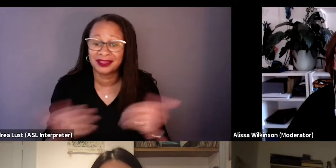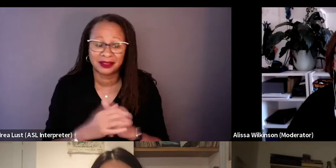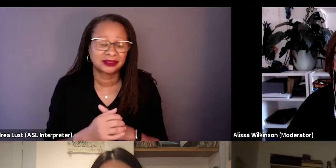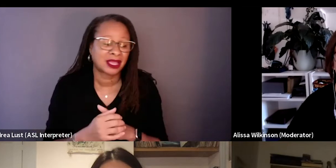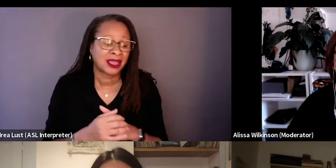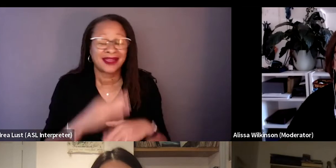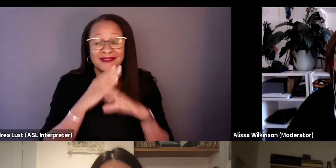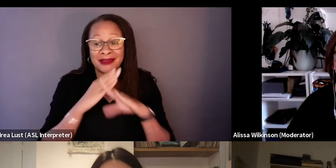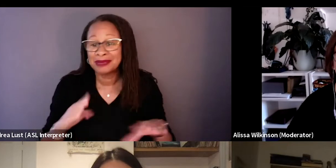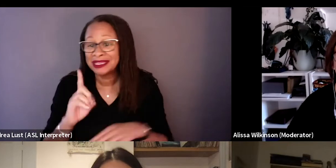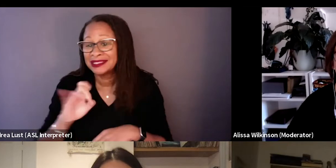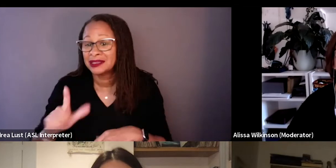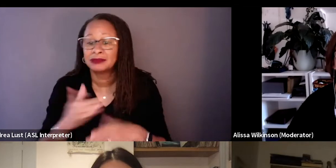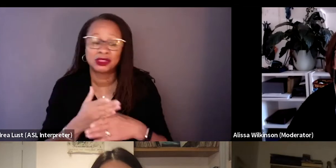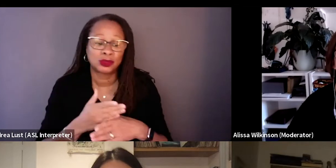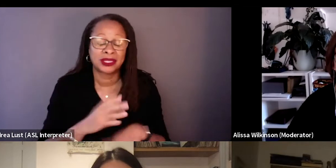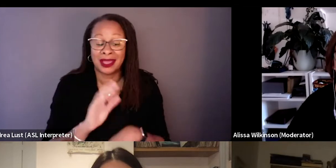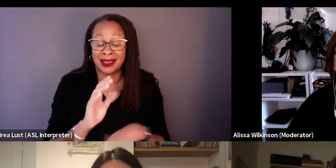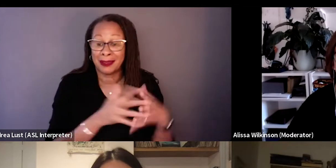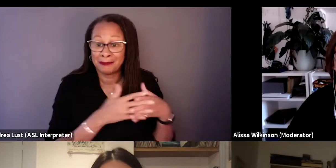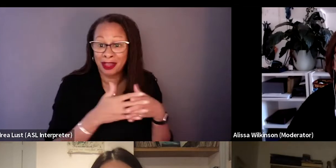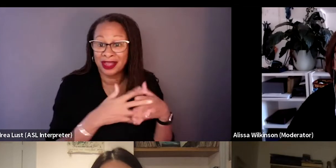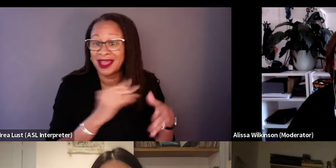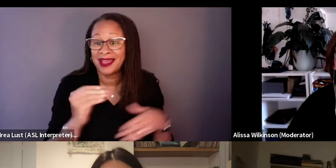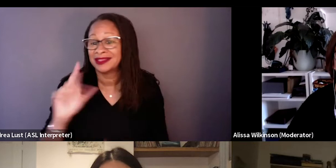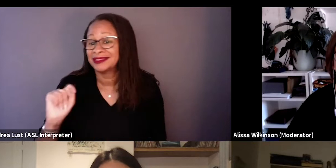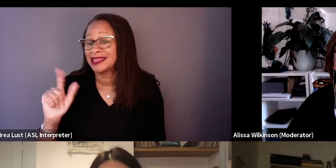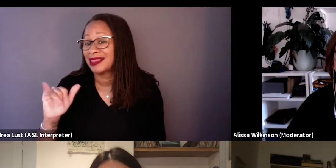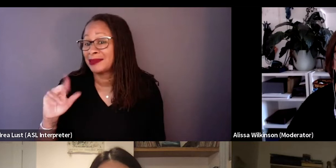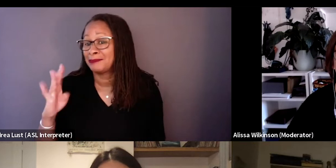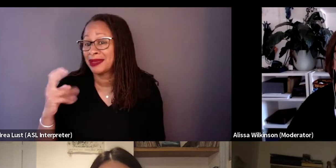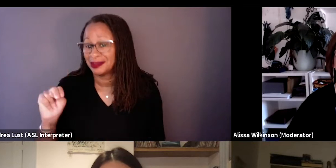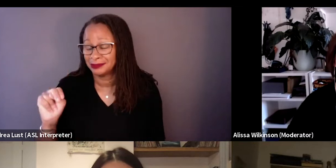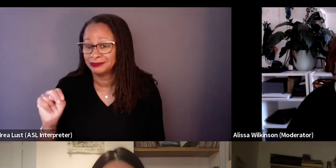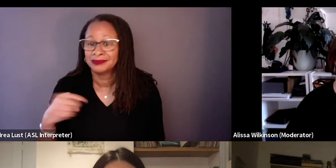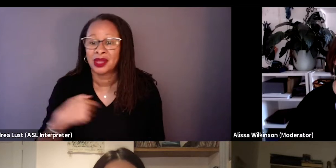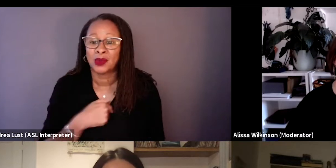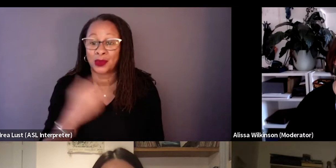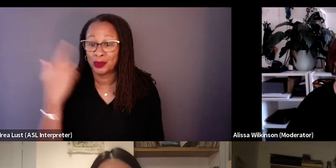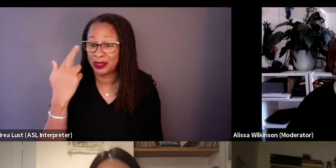the Americans and the Taliban, which we realized something gonna happen to the country and there's so much in stake.